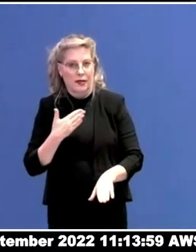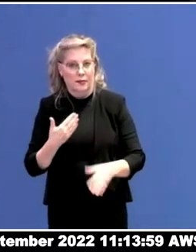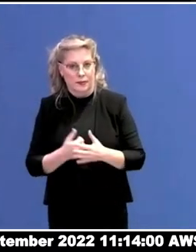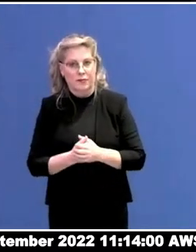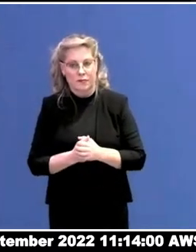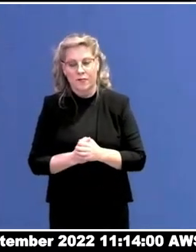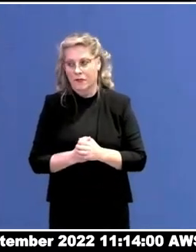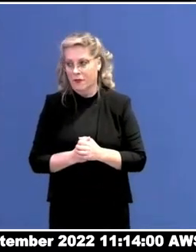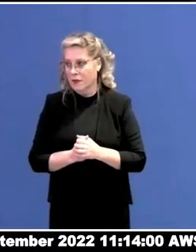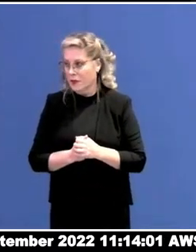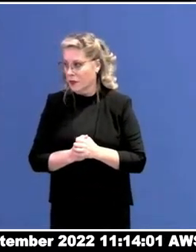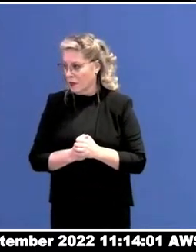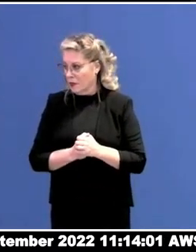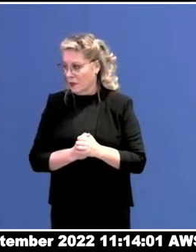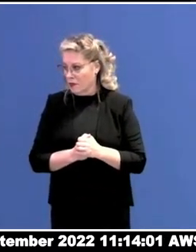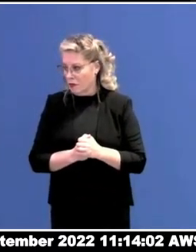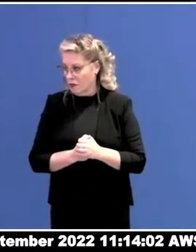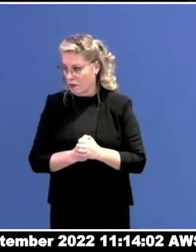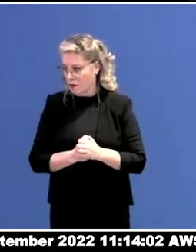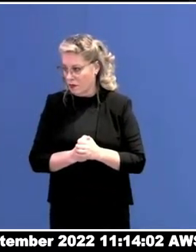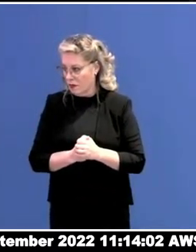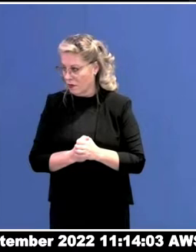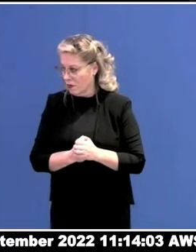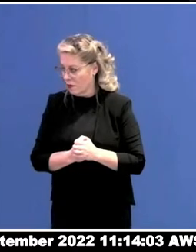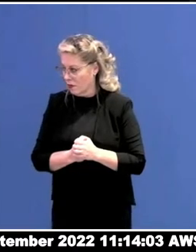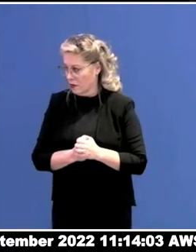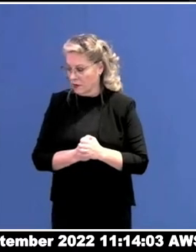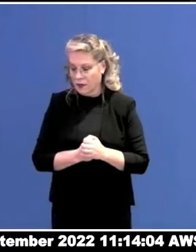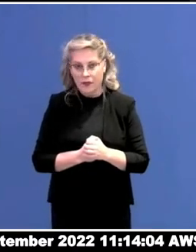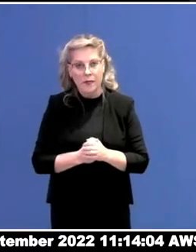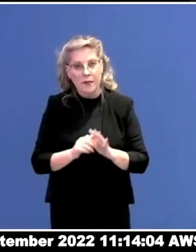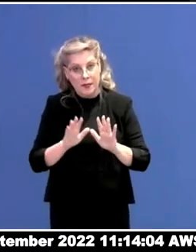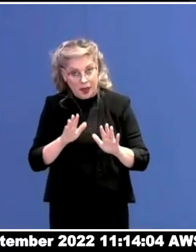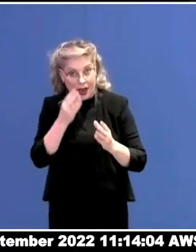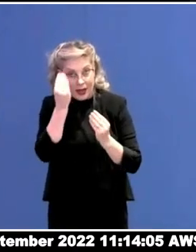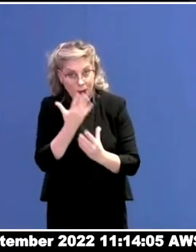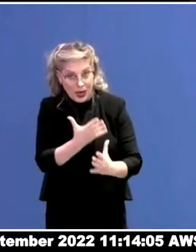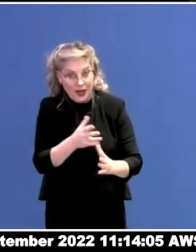MS McMAHON: Please continue. I assure you, you are not the first witness who has had to slow down.